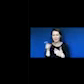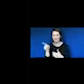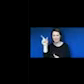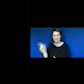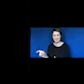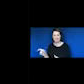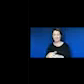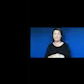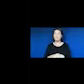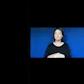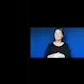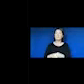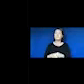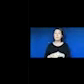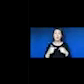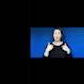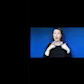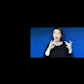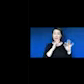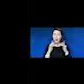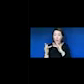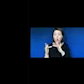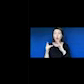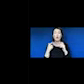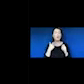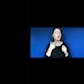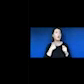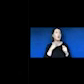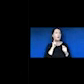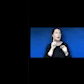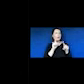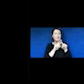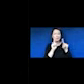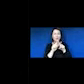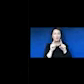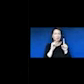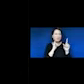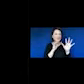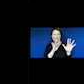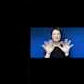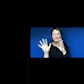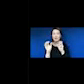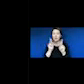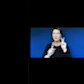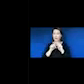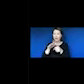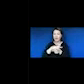and other connections on campus, I was able to gain a meeting with the facility manager